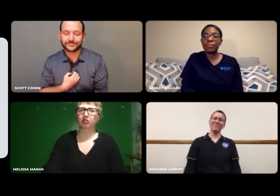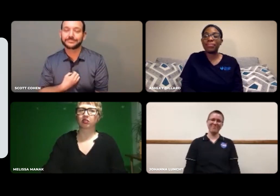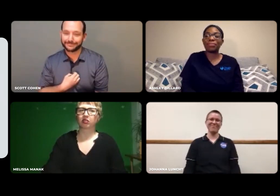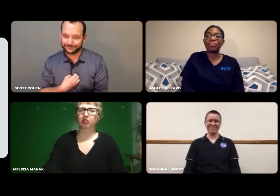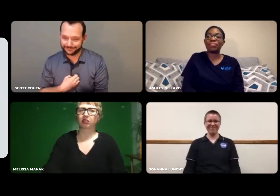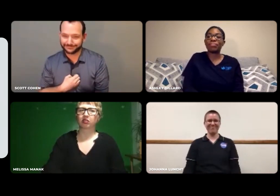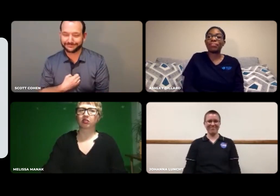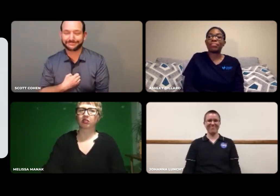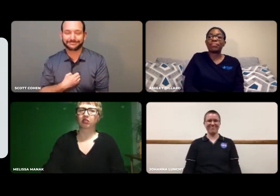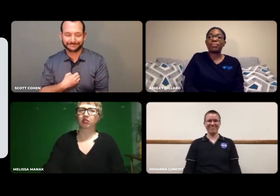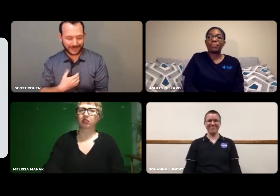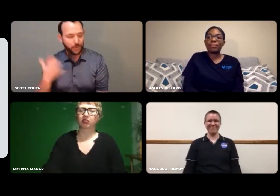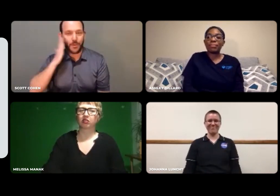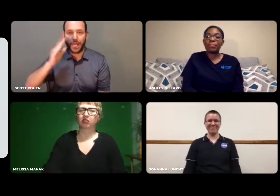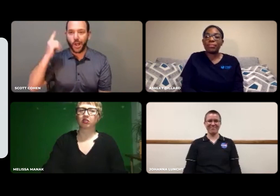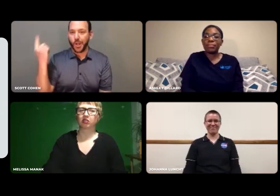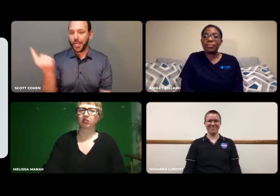Right.